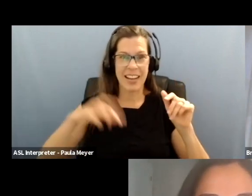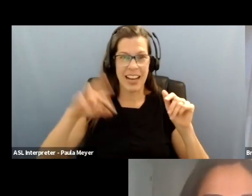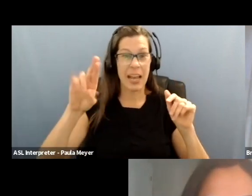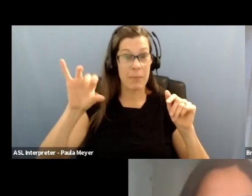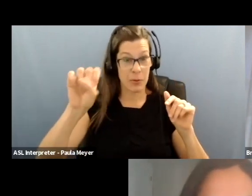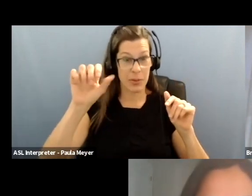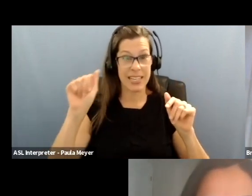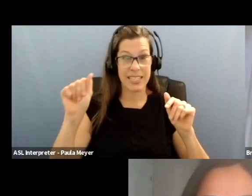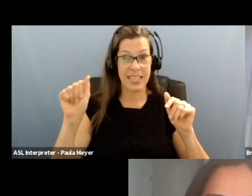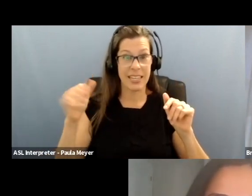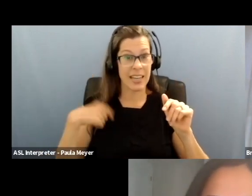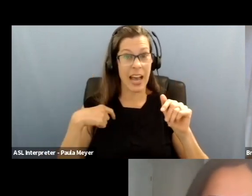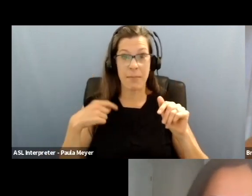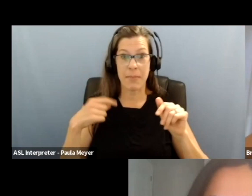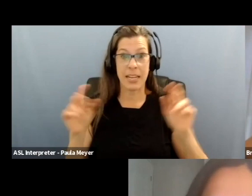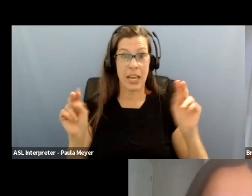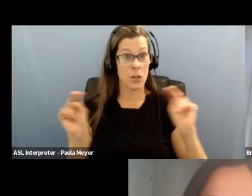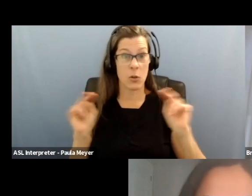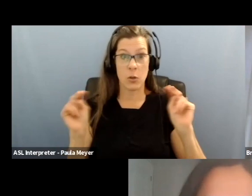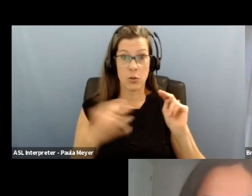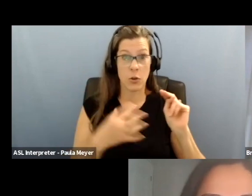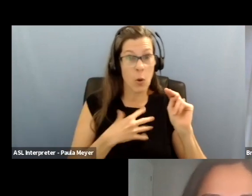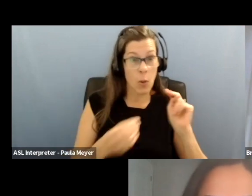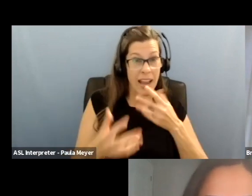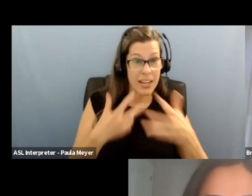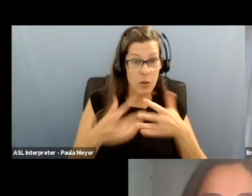I'm in a very neutral white and Gray room, including my chair.